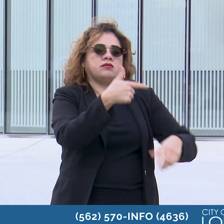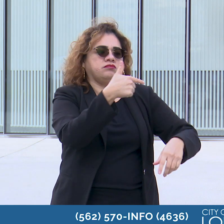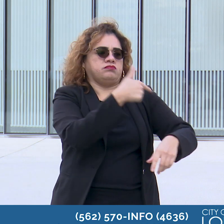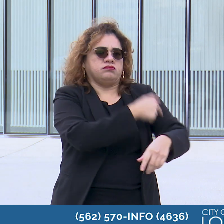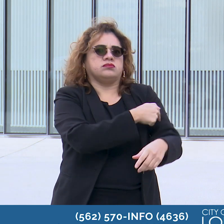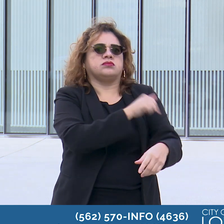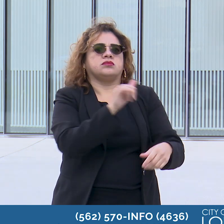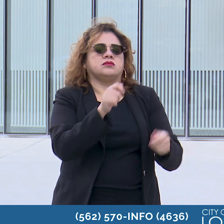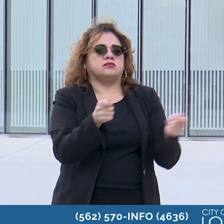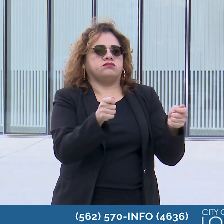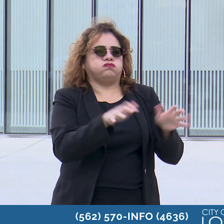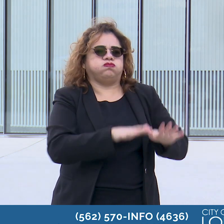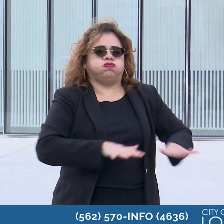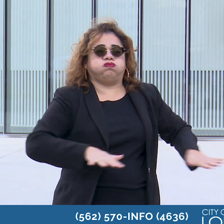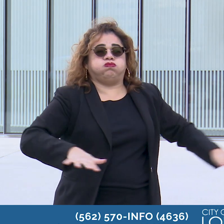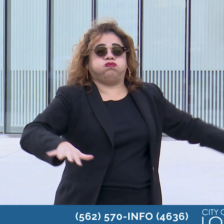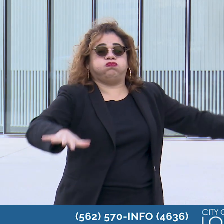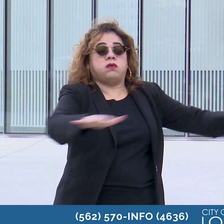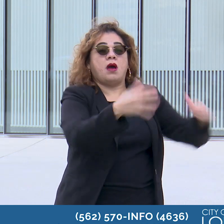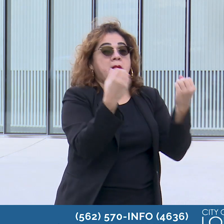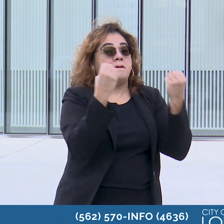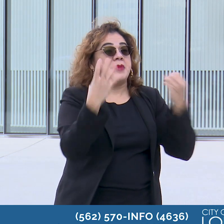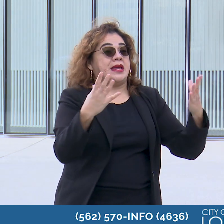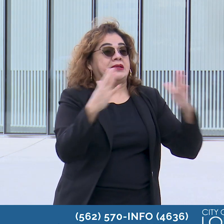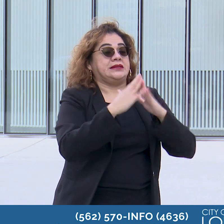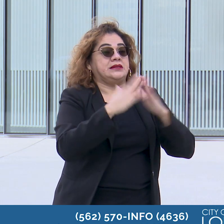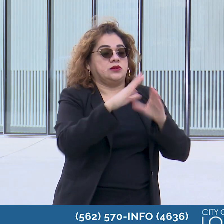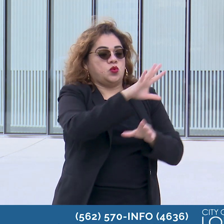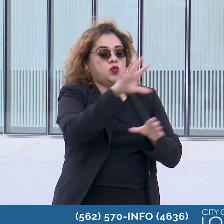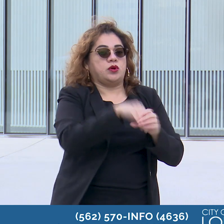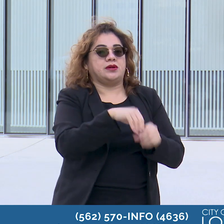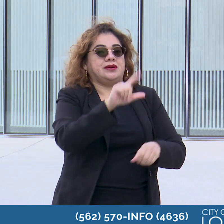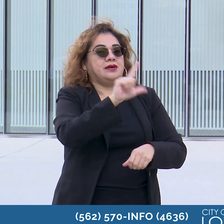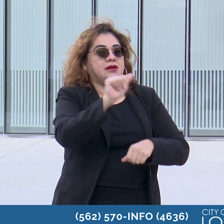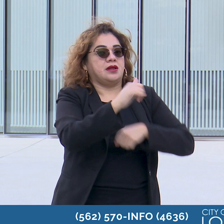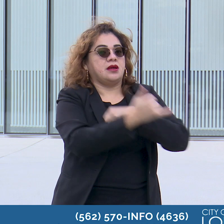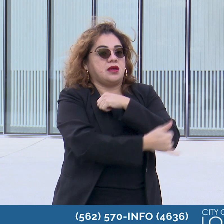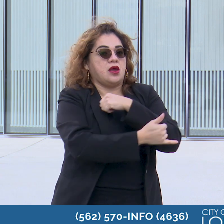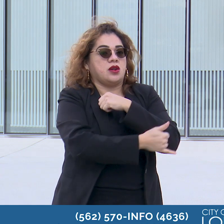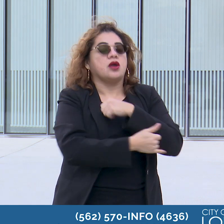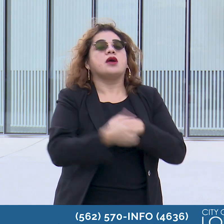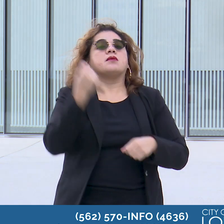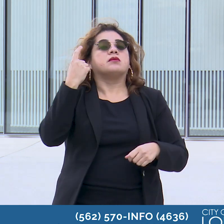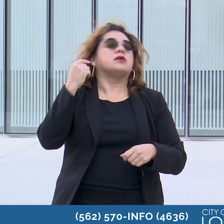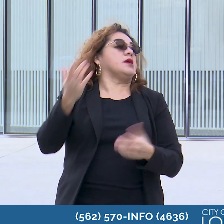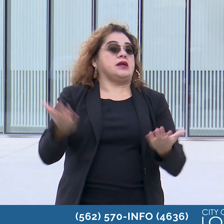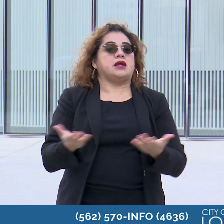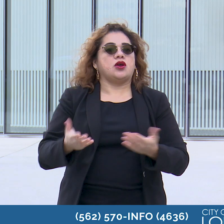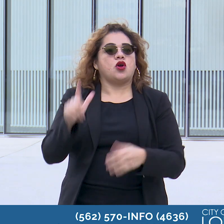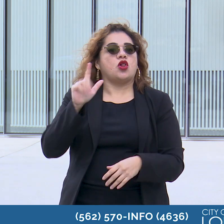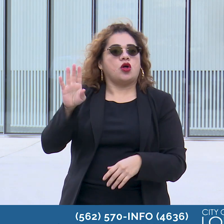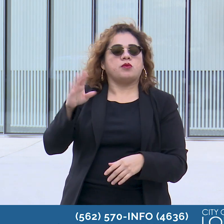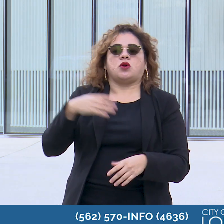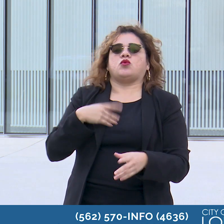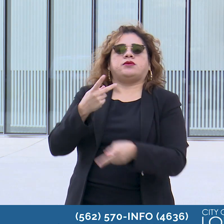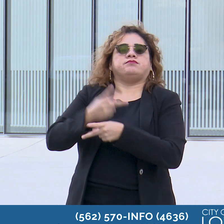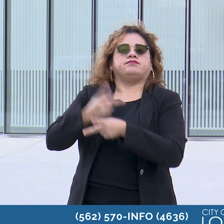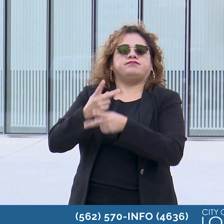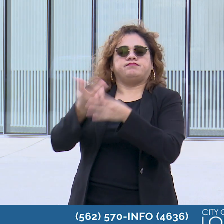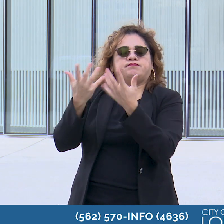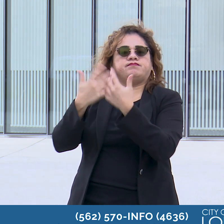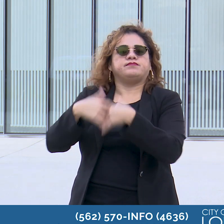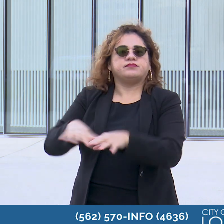majority of the cities across the county but we will be handling our process here at home.